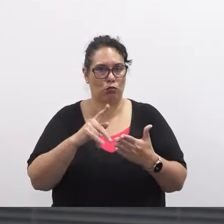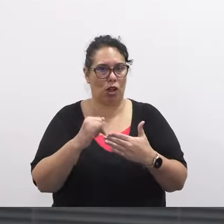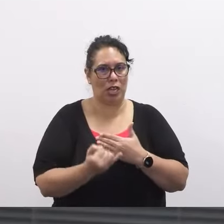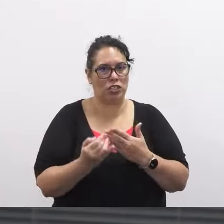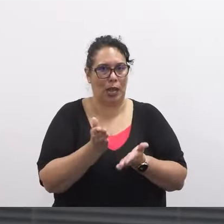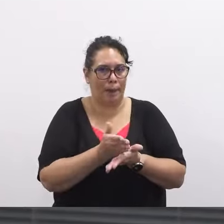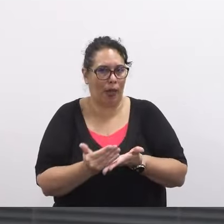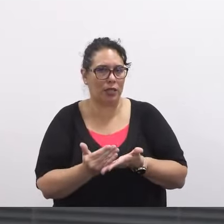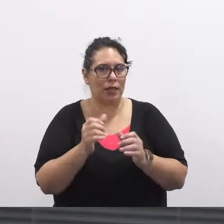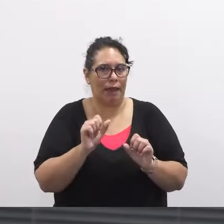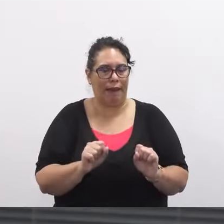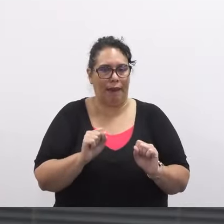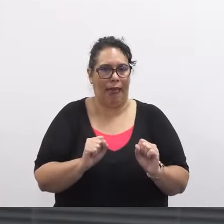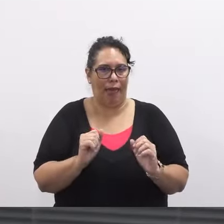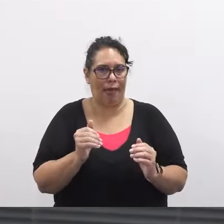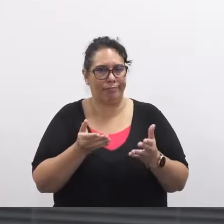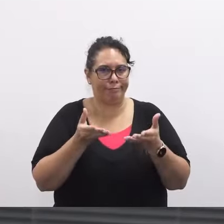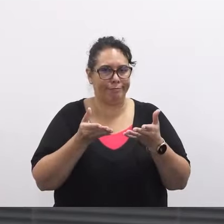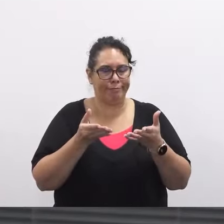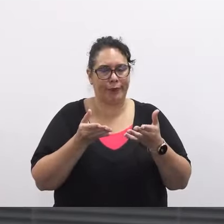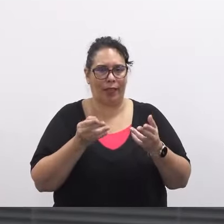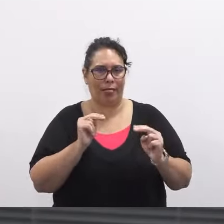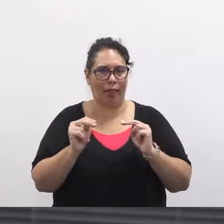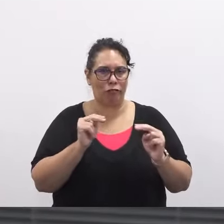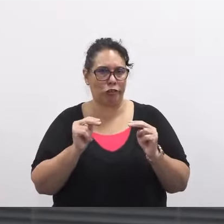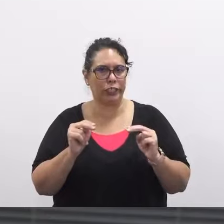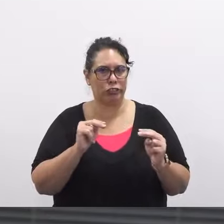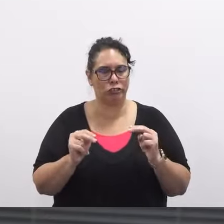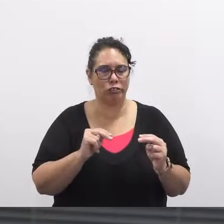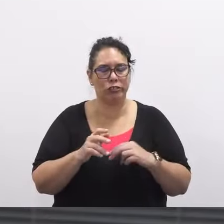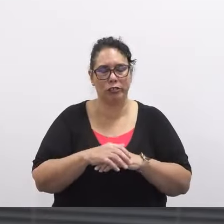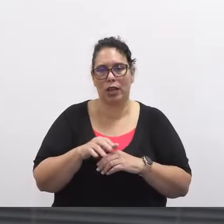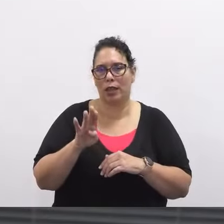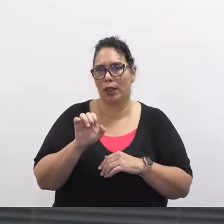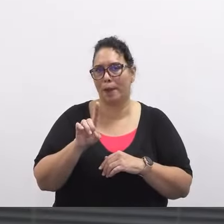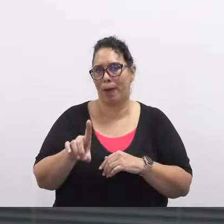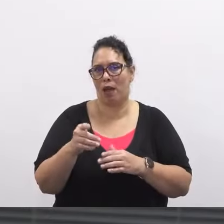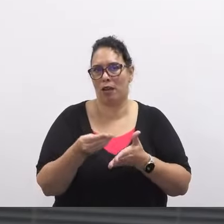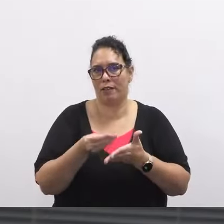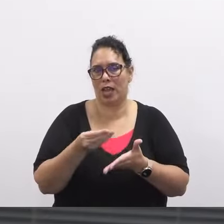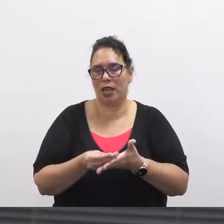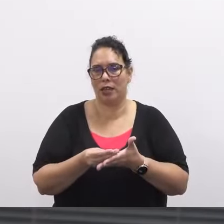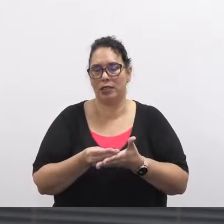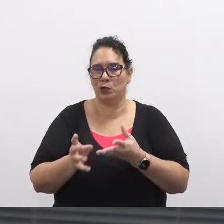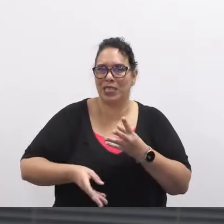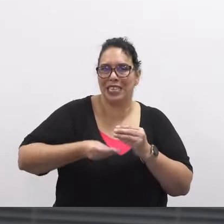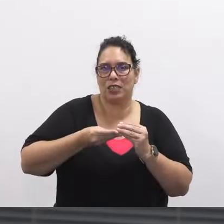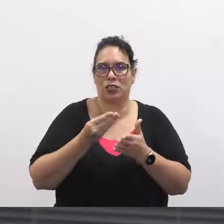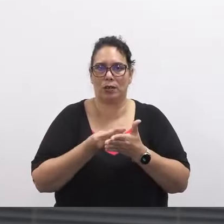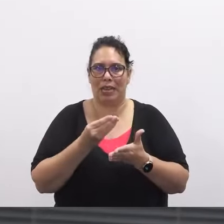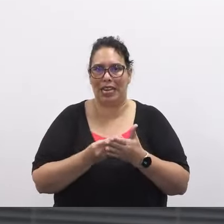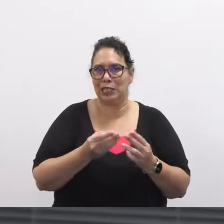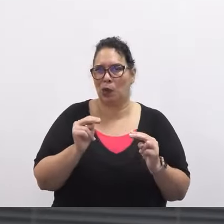to leverage our local taxpayer bond dollars. This is an additional funds brought into the dollars. It's us leveraging these fees